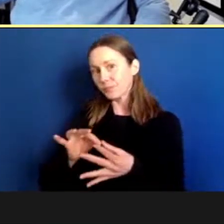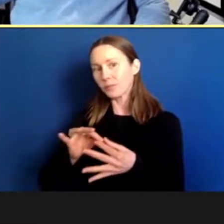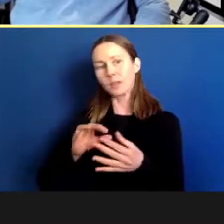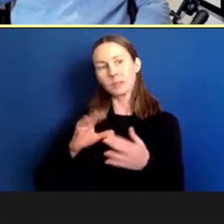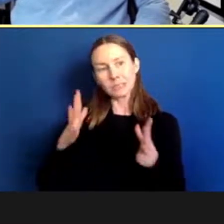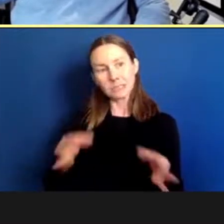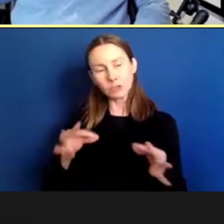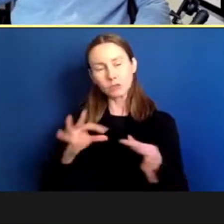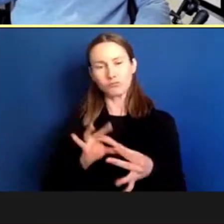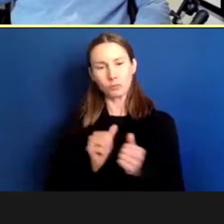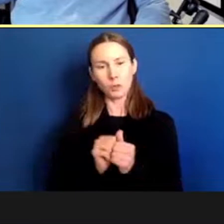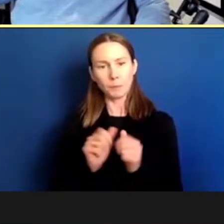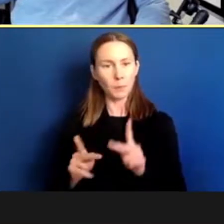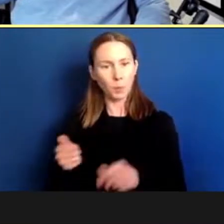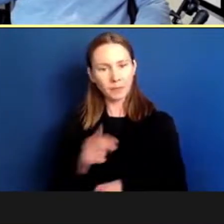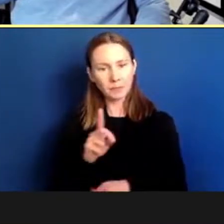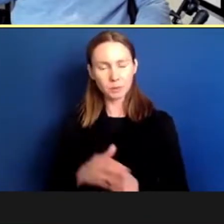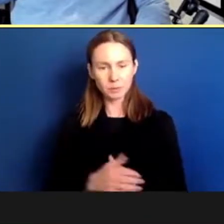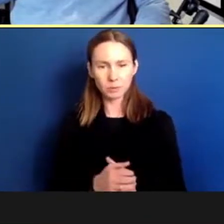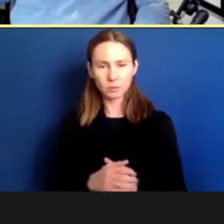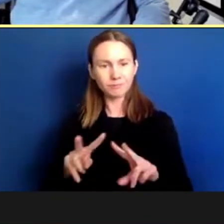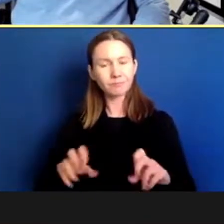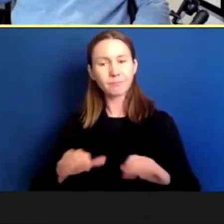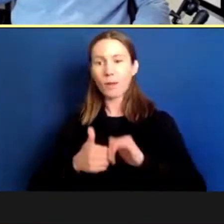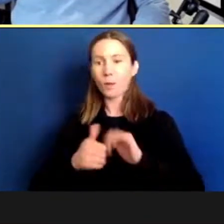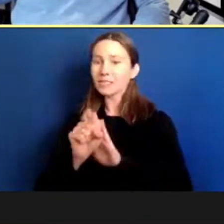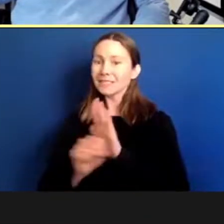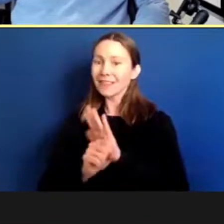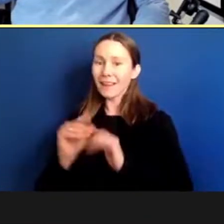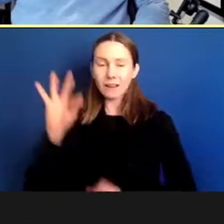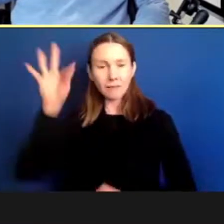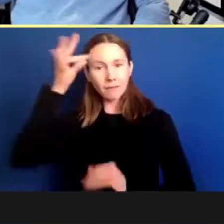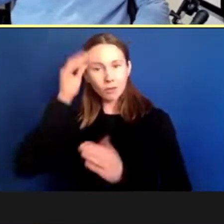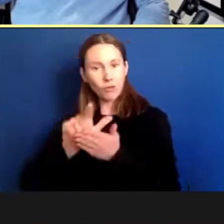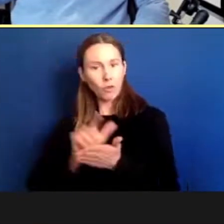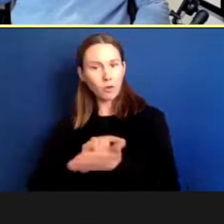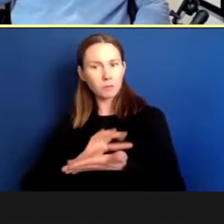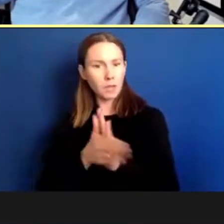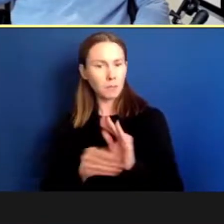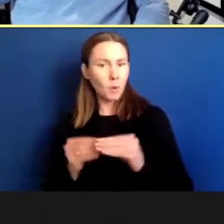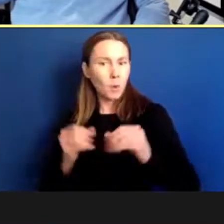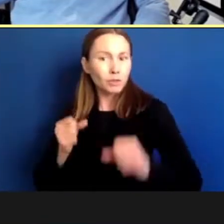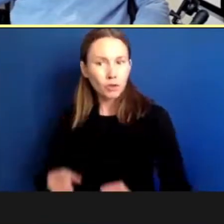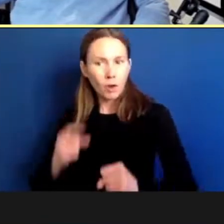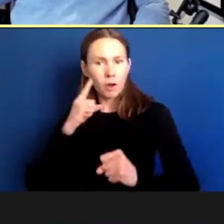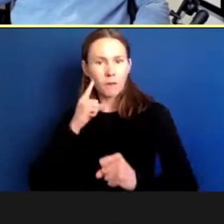It analyzed how state and federal laws can be strengthened to prevent disability bias from